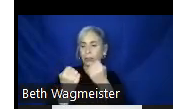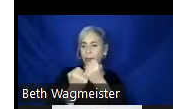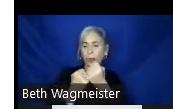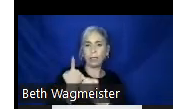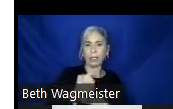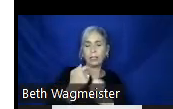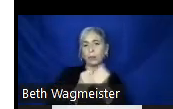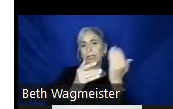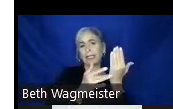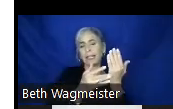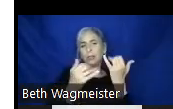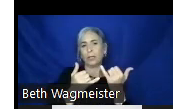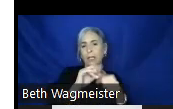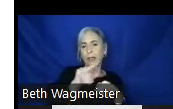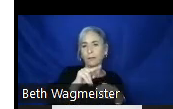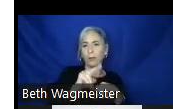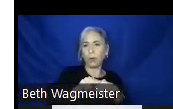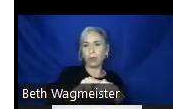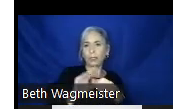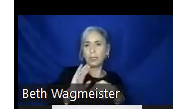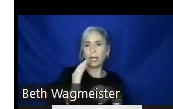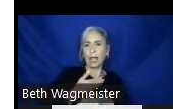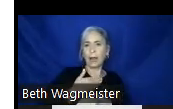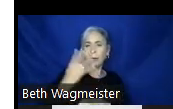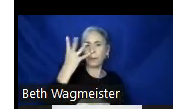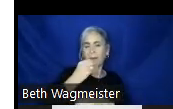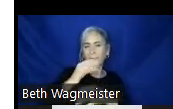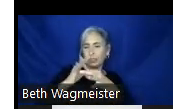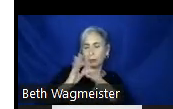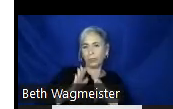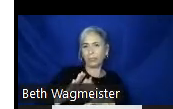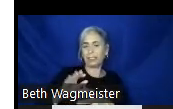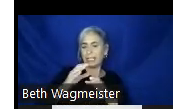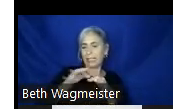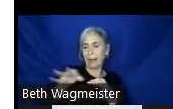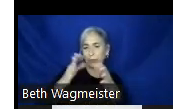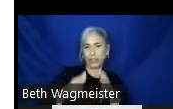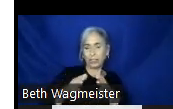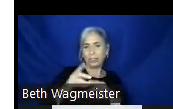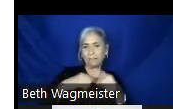technology today. And of course, to our lovely interpreters, captions and sign language always